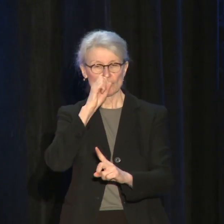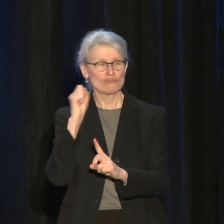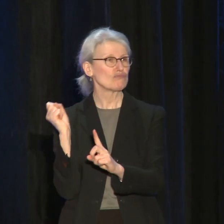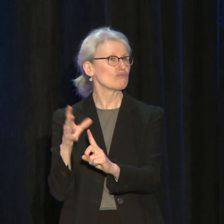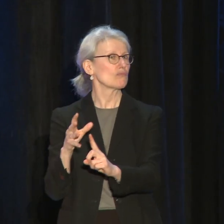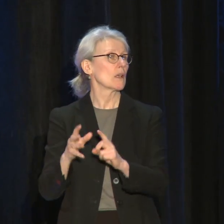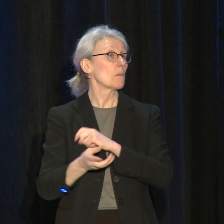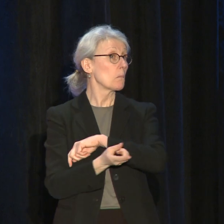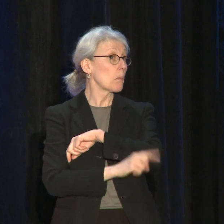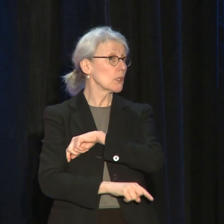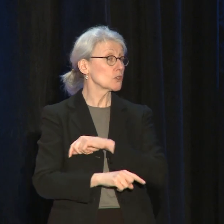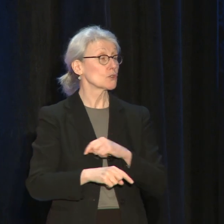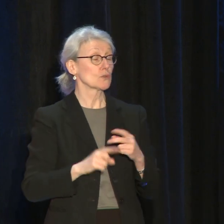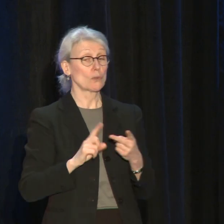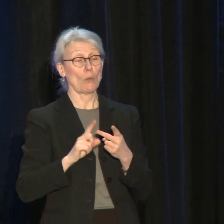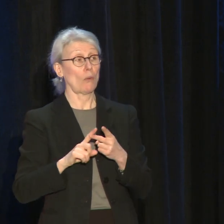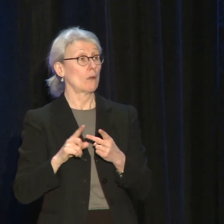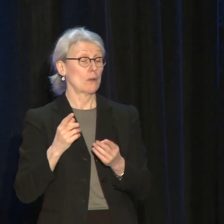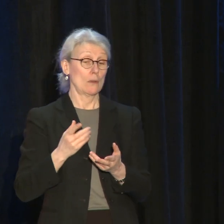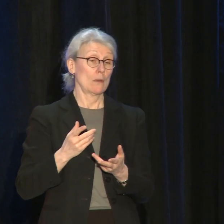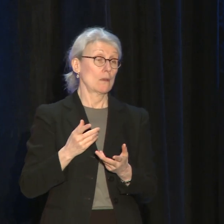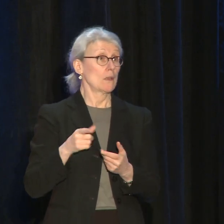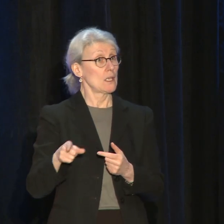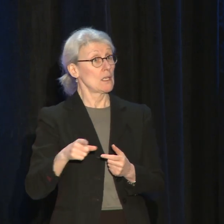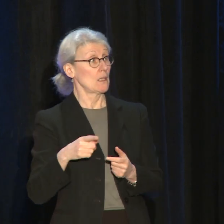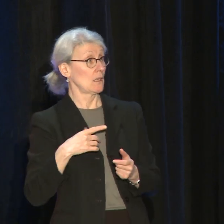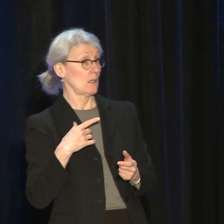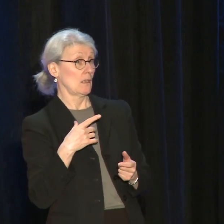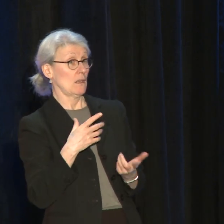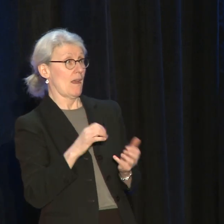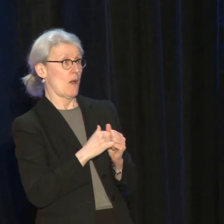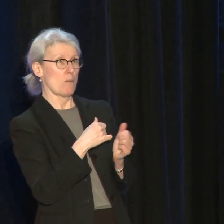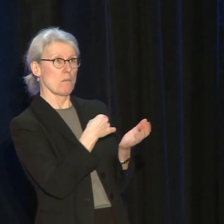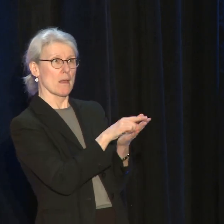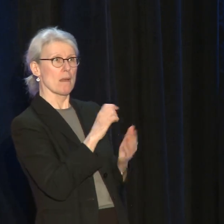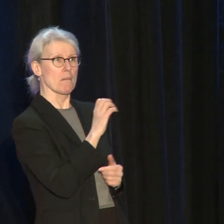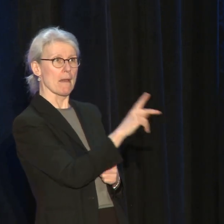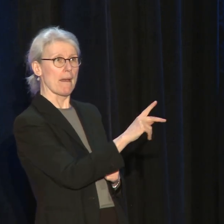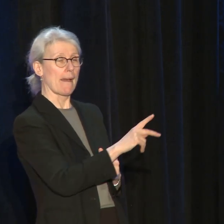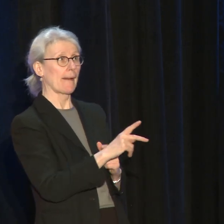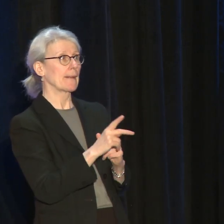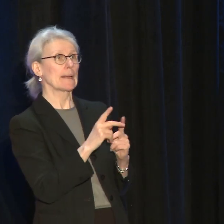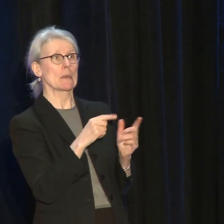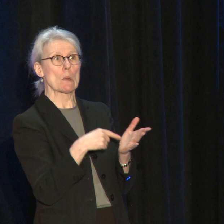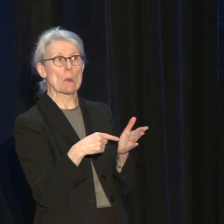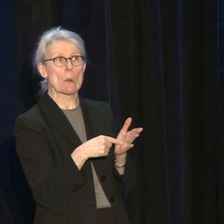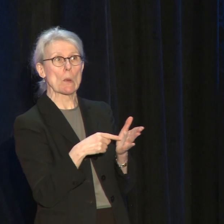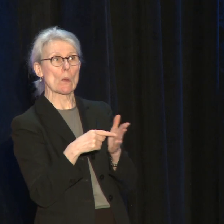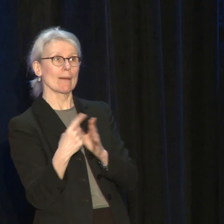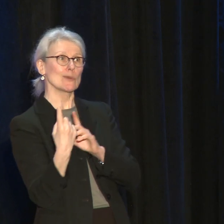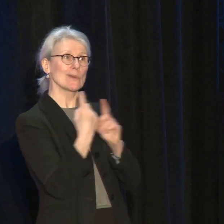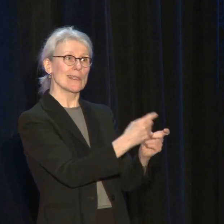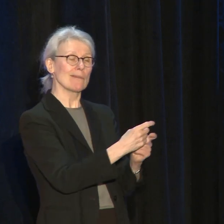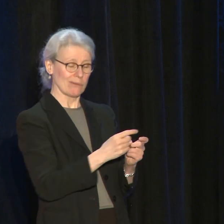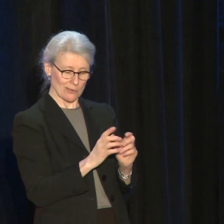advantageous, to pay off a debt, to give a gift to a friend. Those could be the children